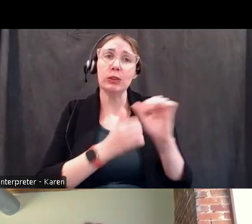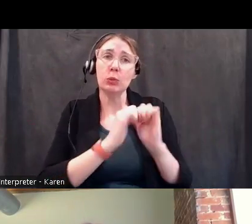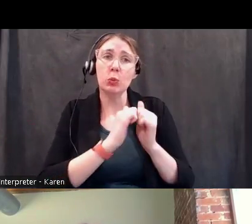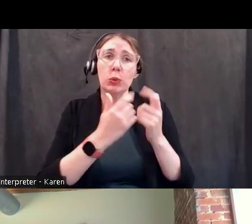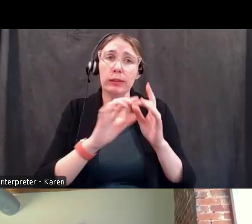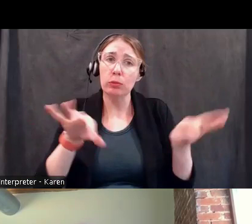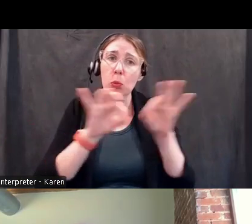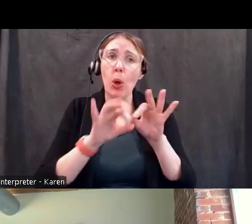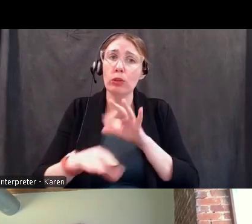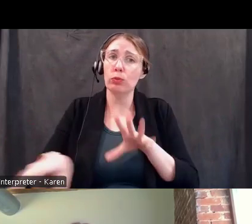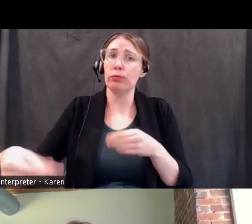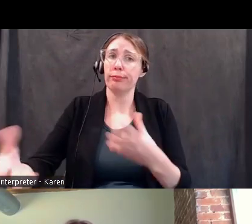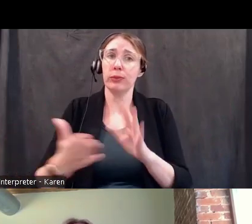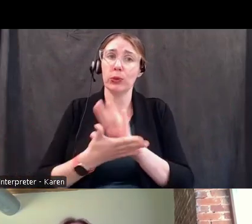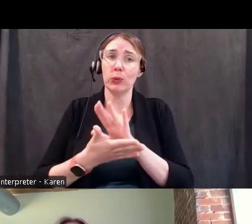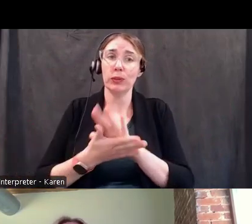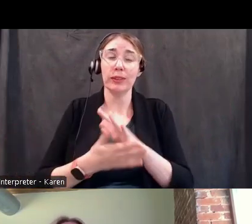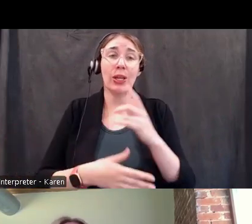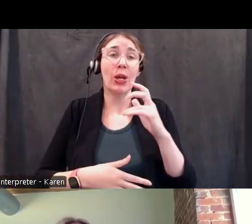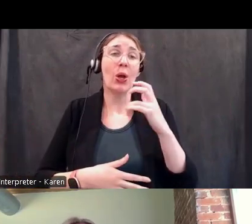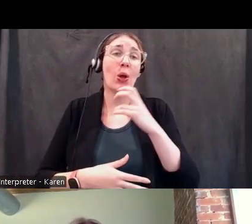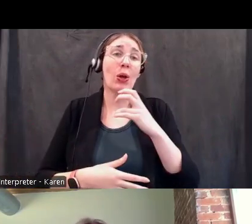I really wish there were more than just 23 colleges and universities